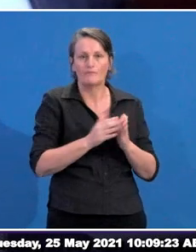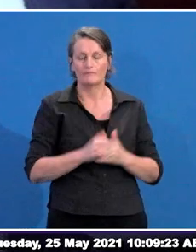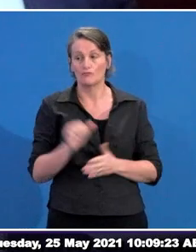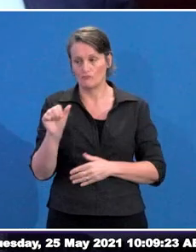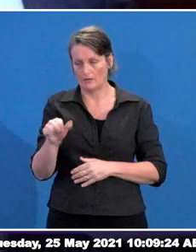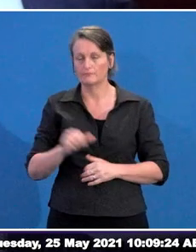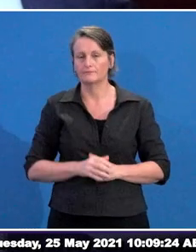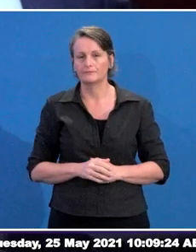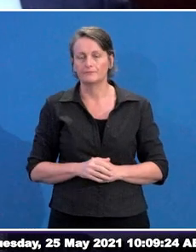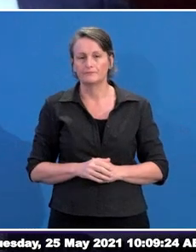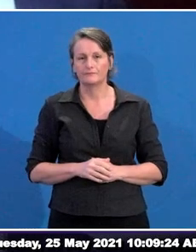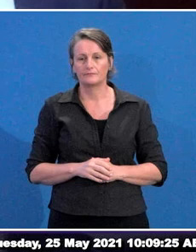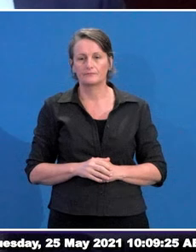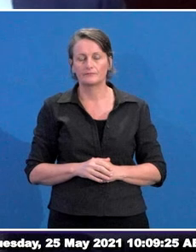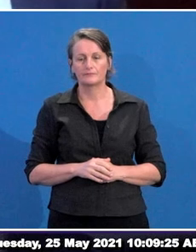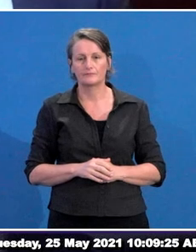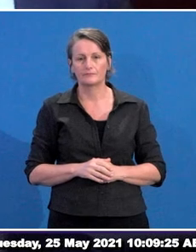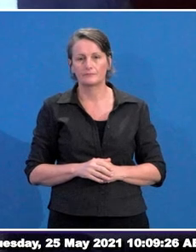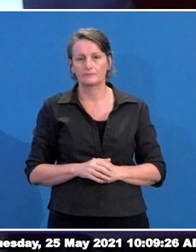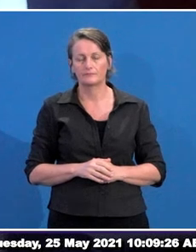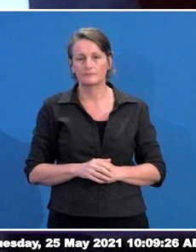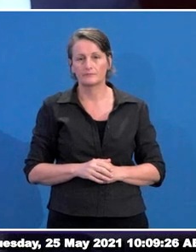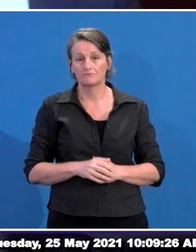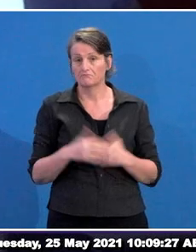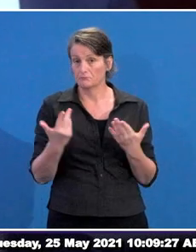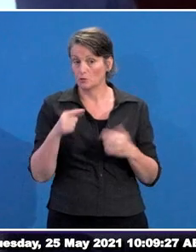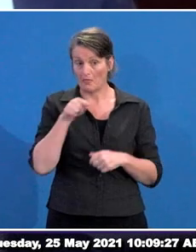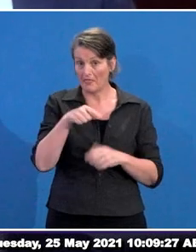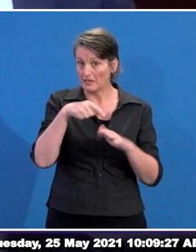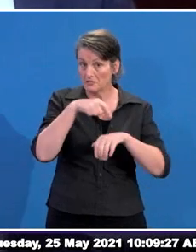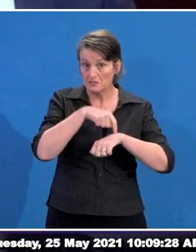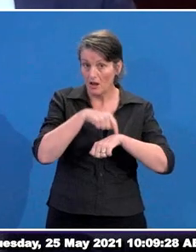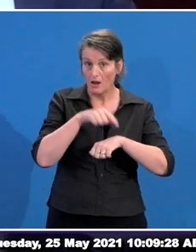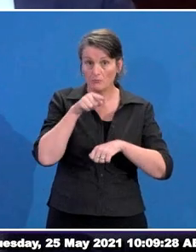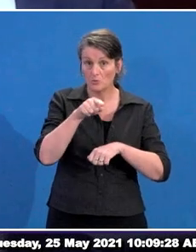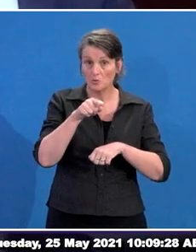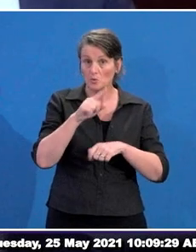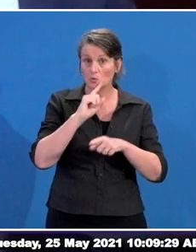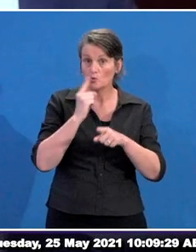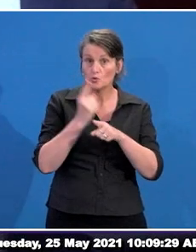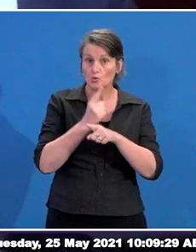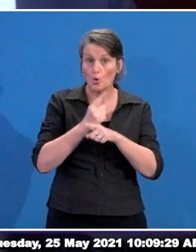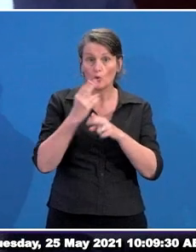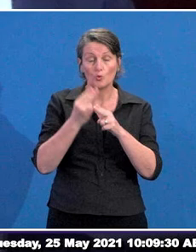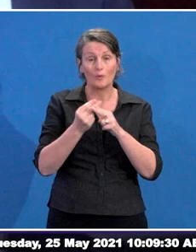they, you had a, did you have a conversation or some form of communication with the General Manager of Shared Living?